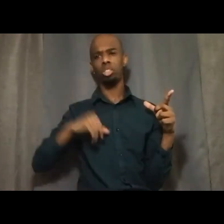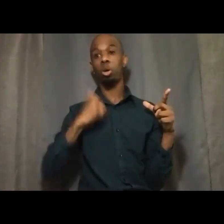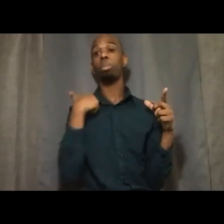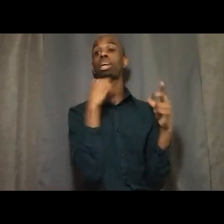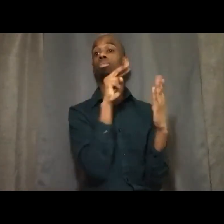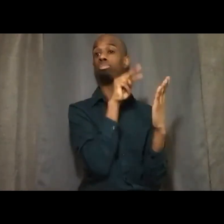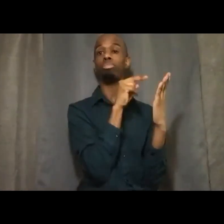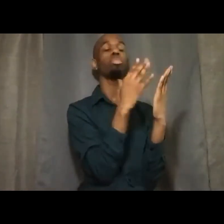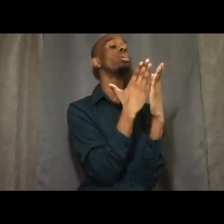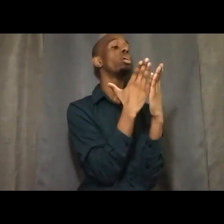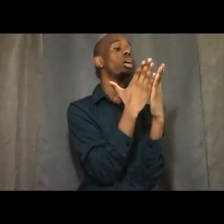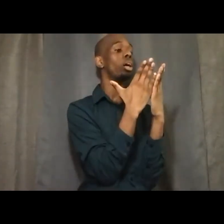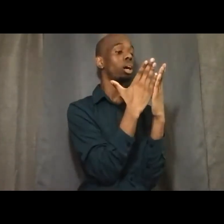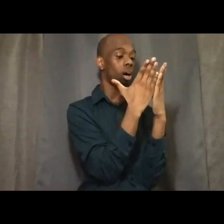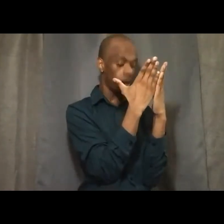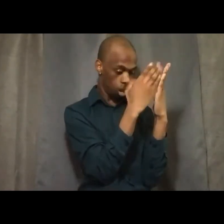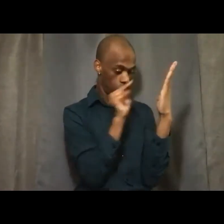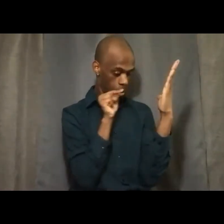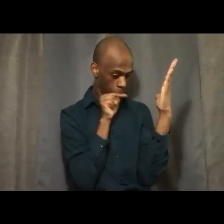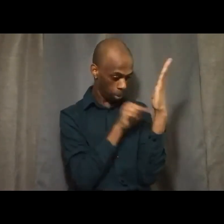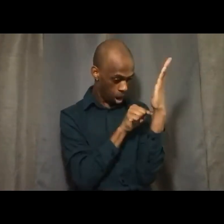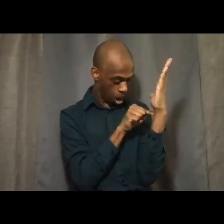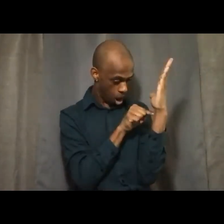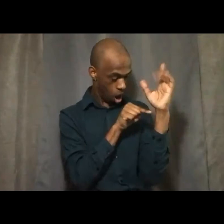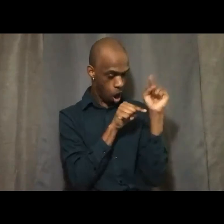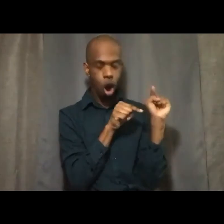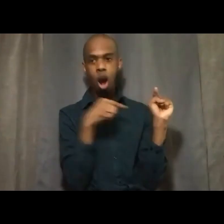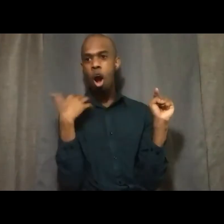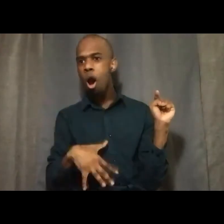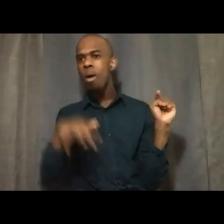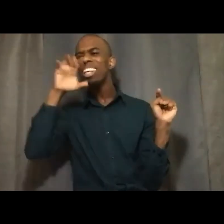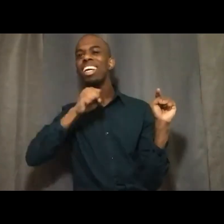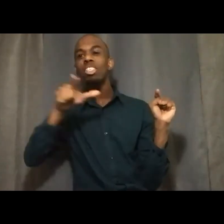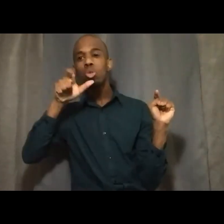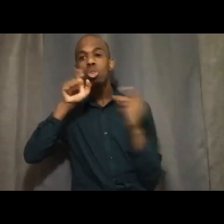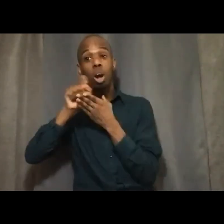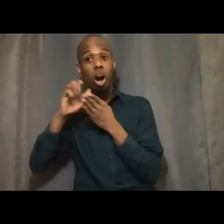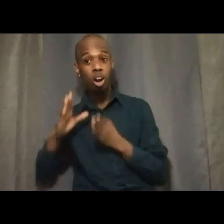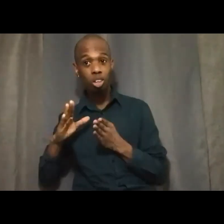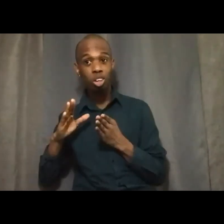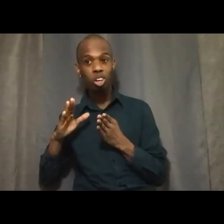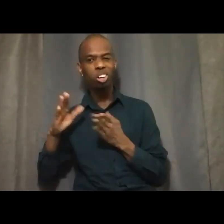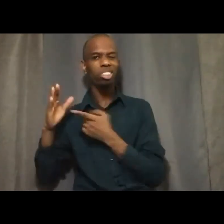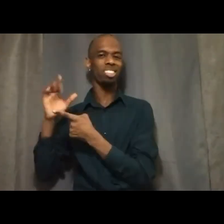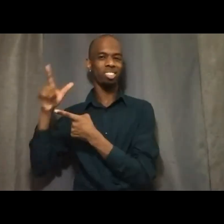Cause I see me smiling. Charles Koch, like of the Koch brothers.